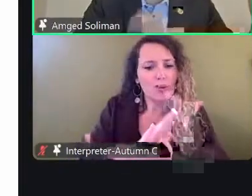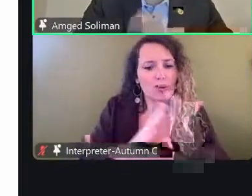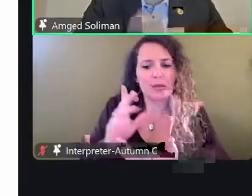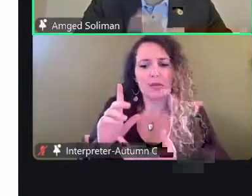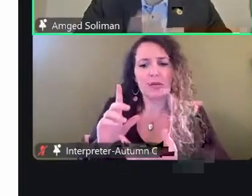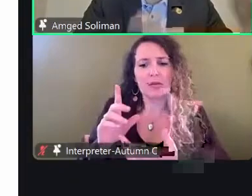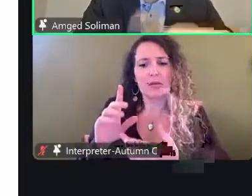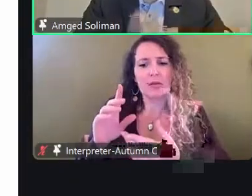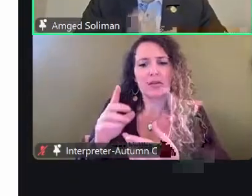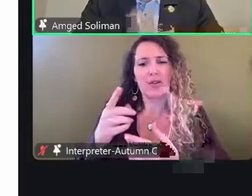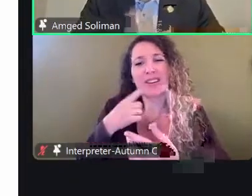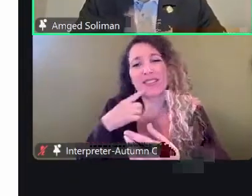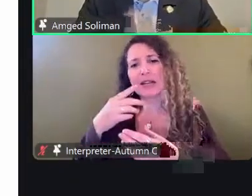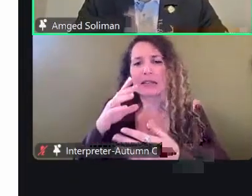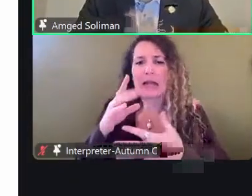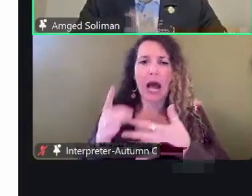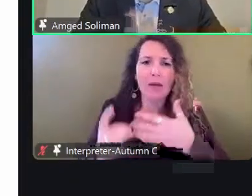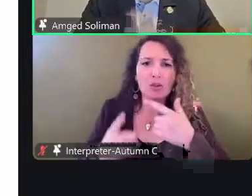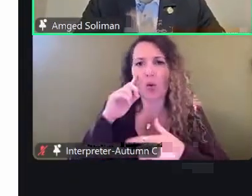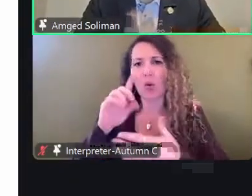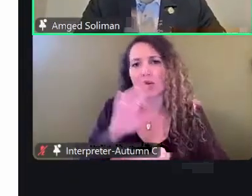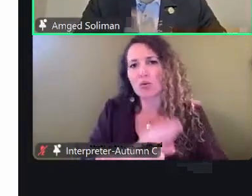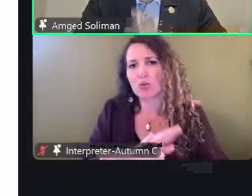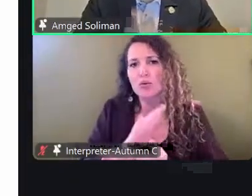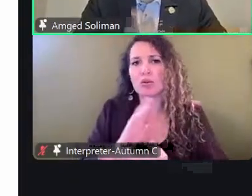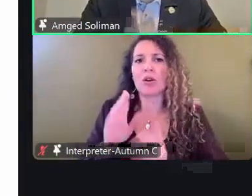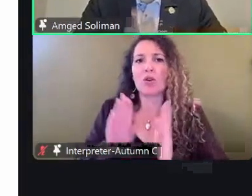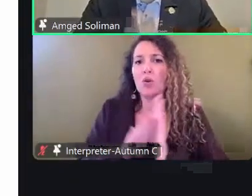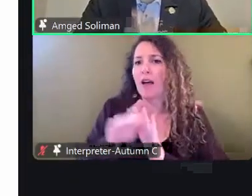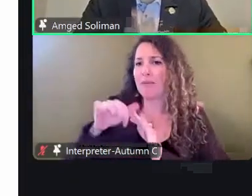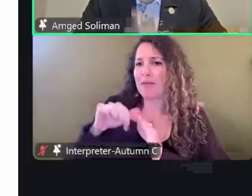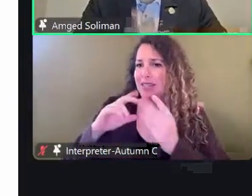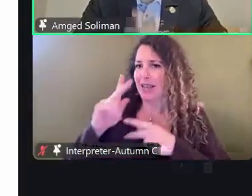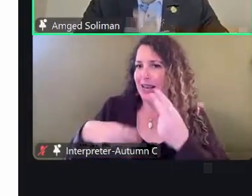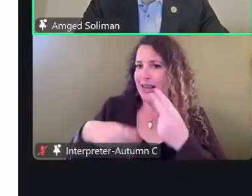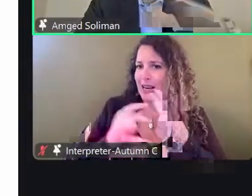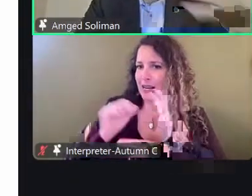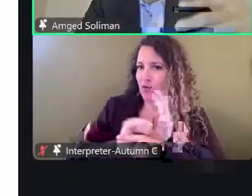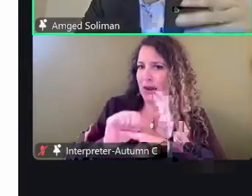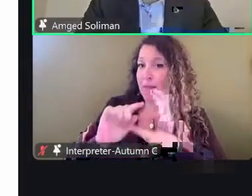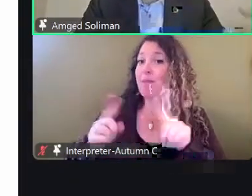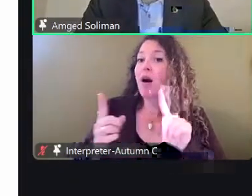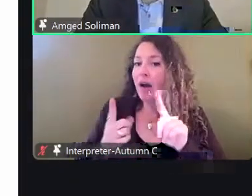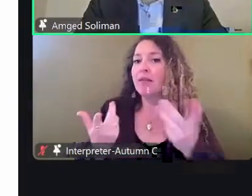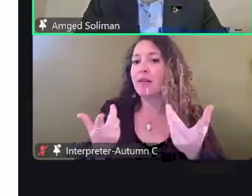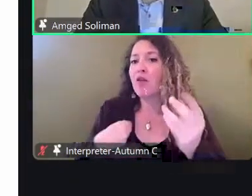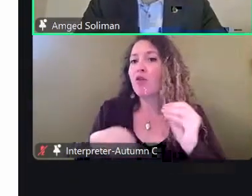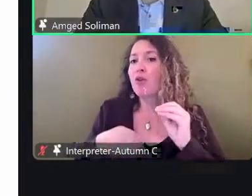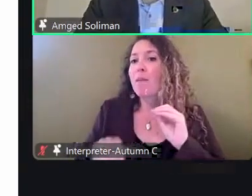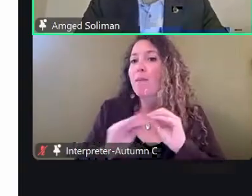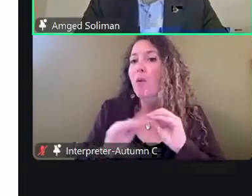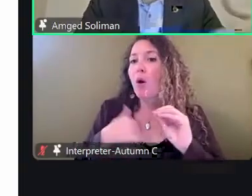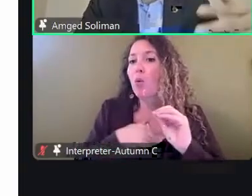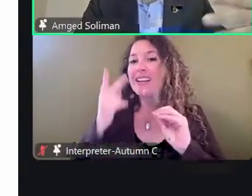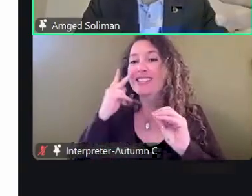option uh to schools to to develop this kind of training, but the the more we see of such laws,